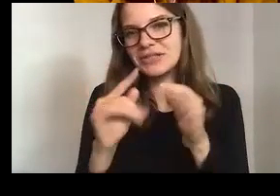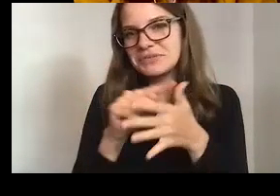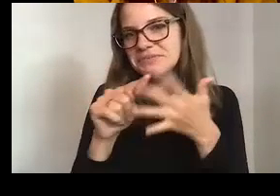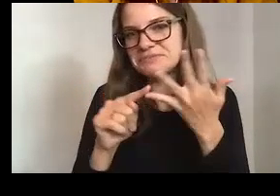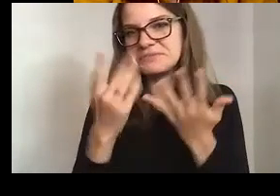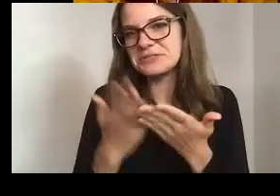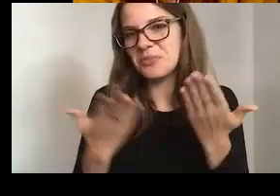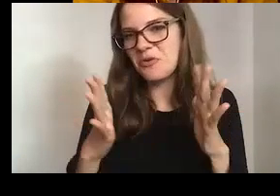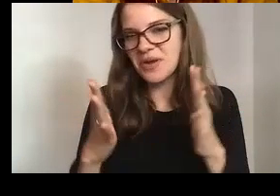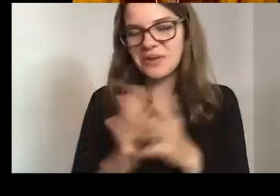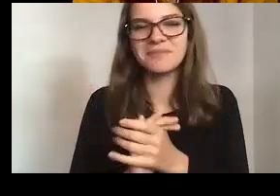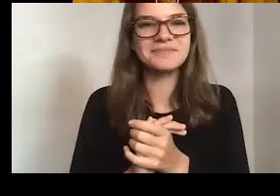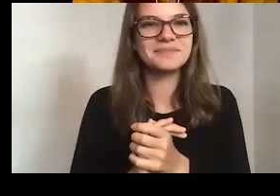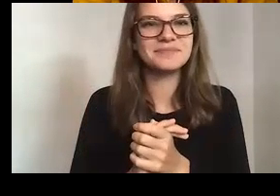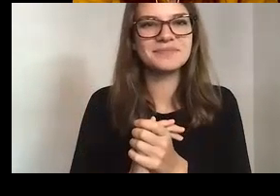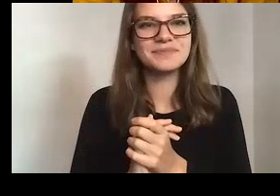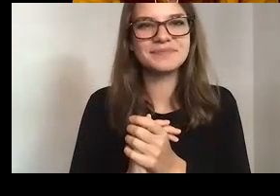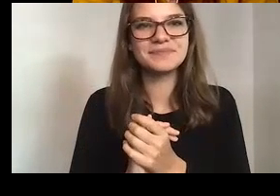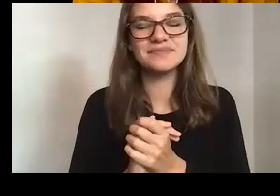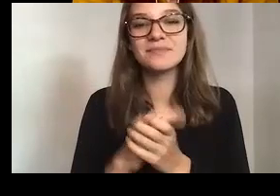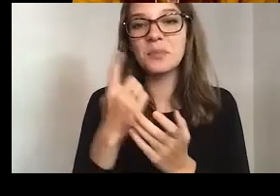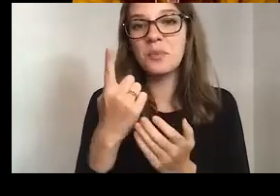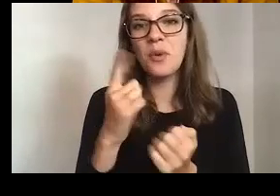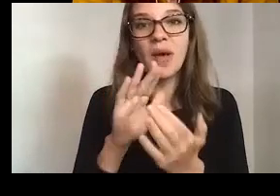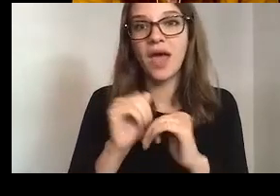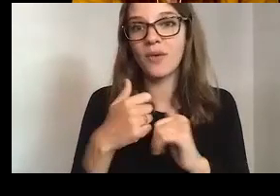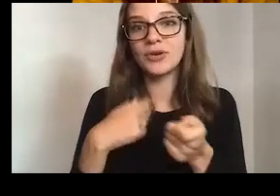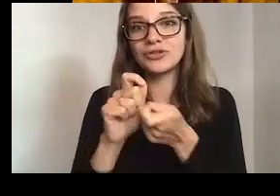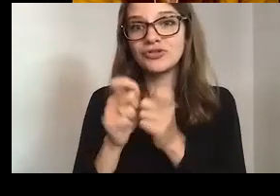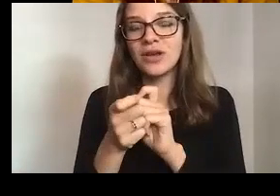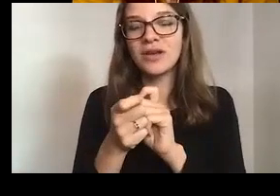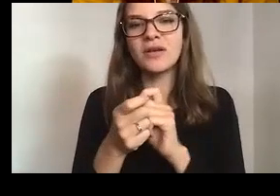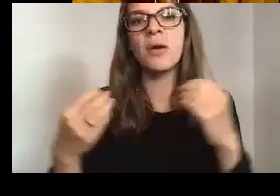but one of the one of the ways that we've shifted is both to more telehealth so that